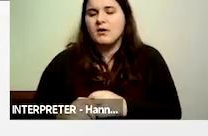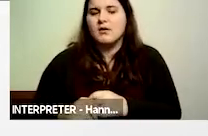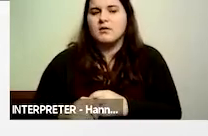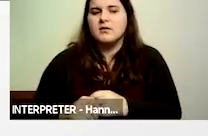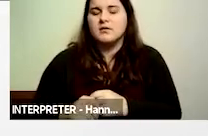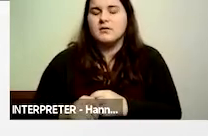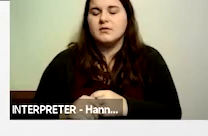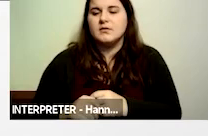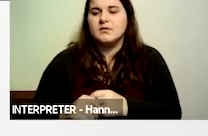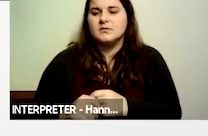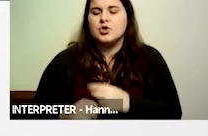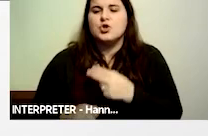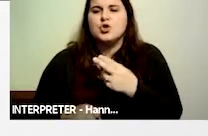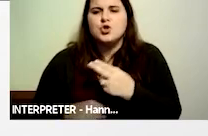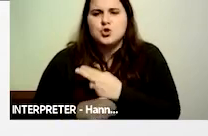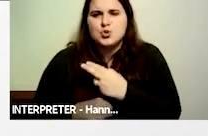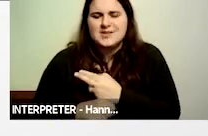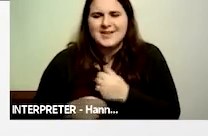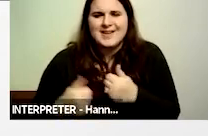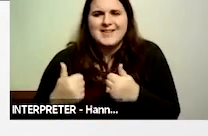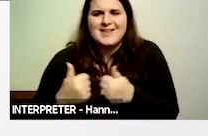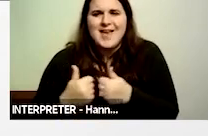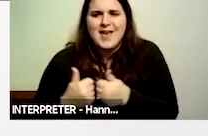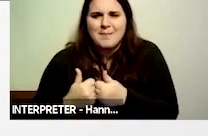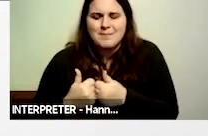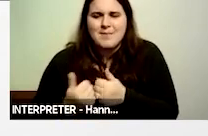Ben Woelk: Using gamification elements to make security awareness